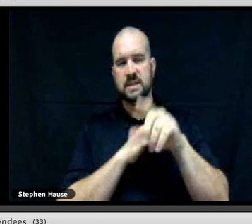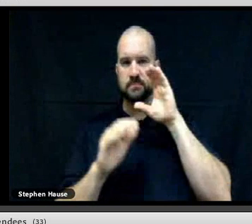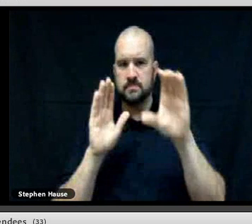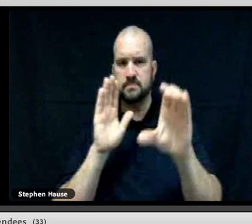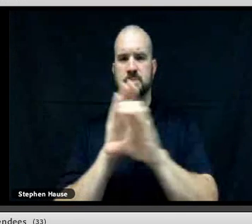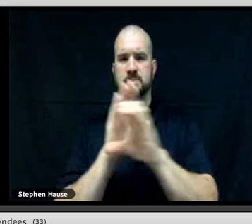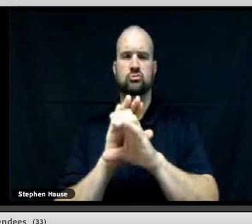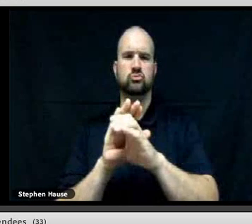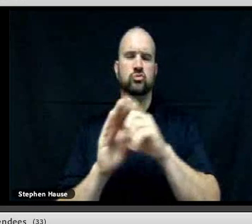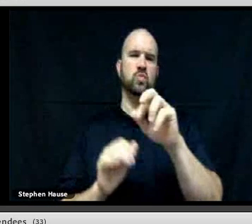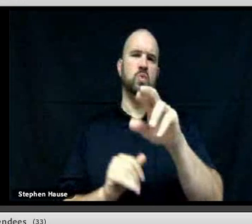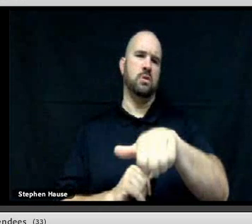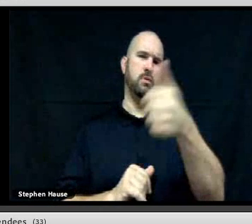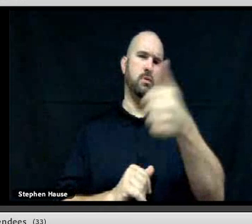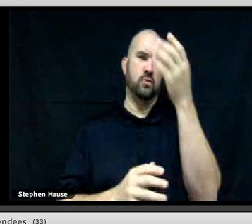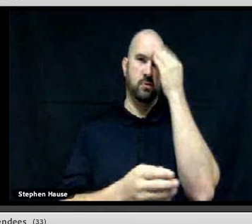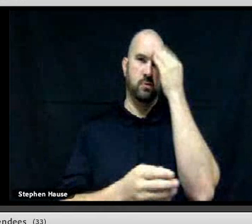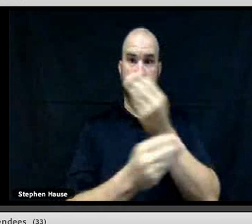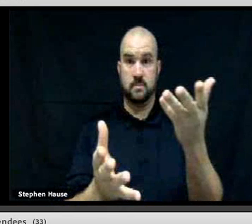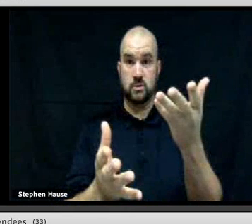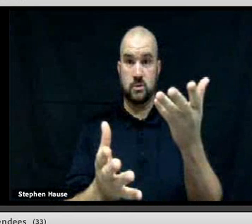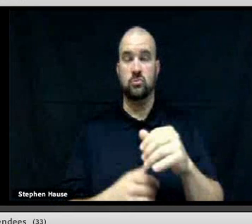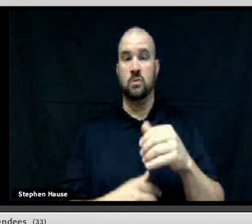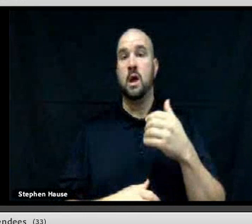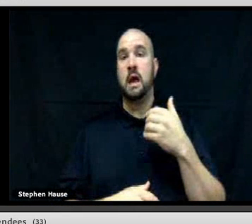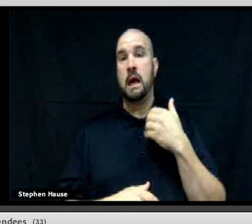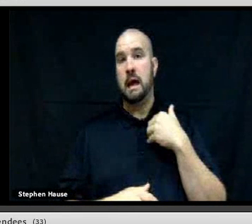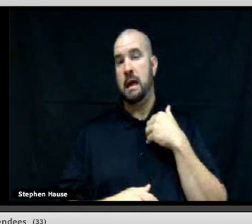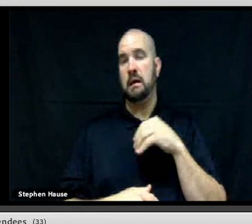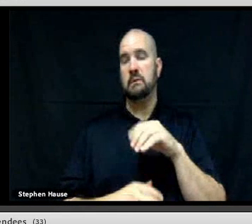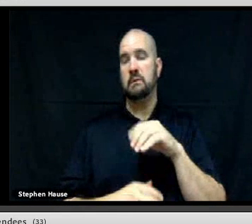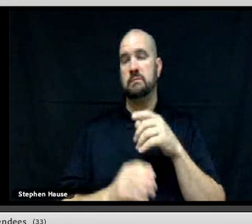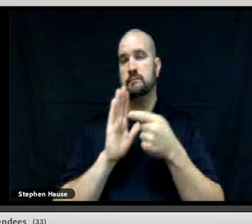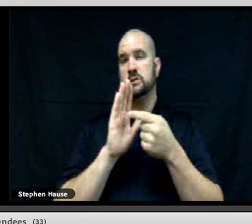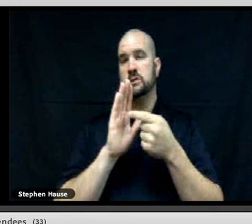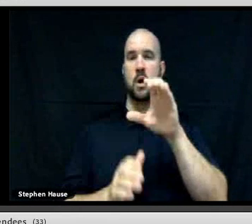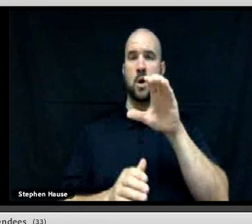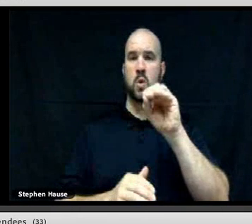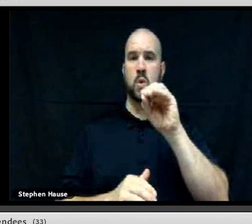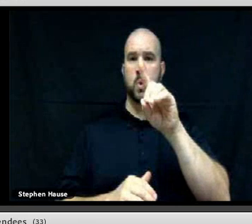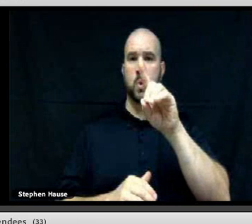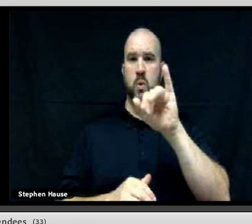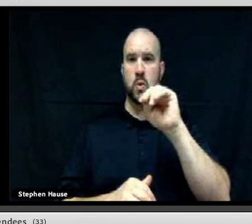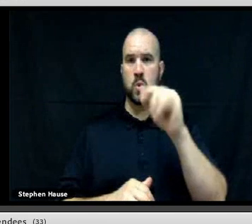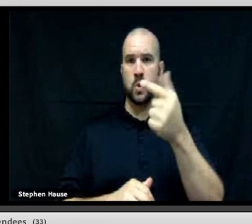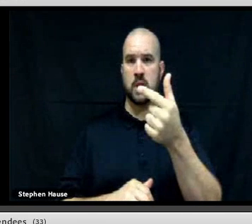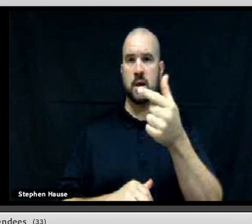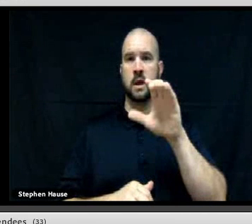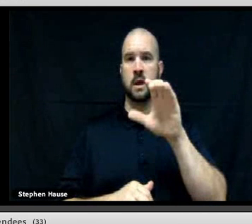So, if you have a coding club or something like that in your library or in your school, um, the DPLA